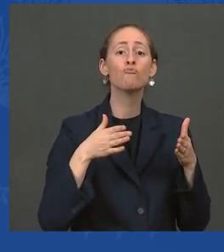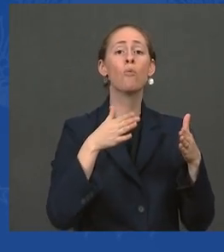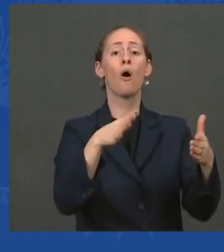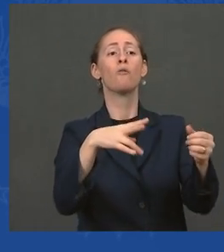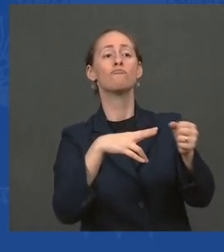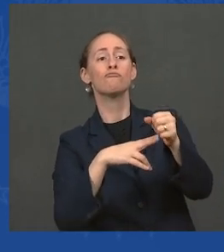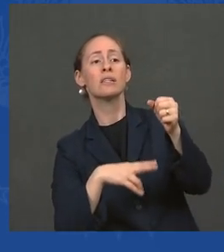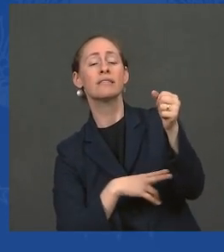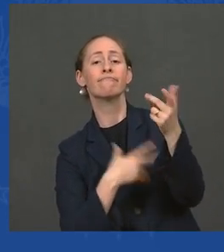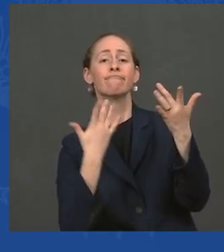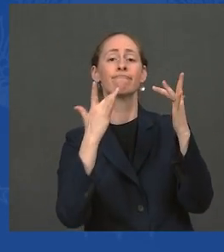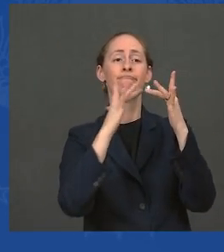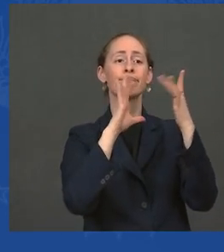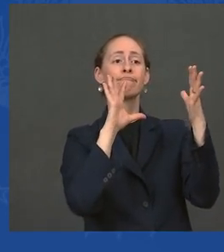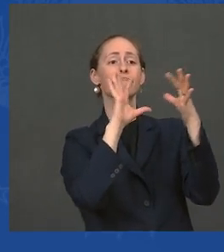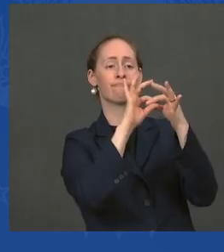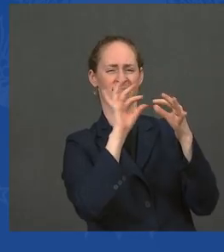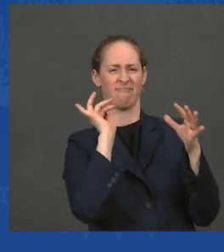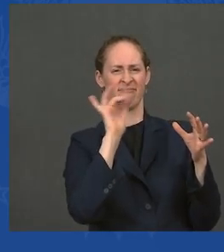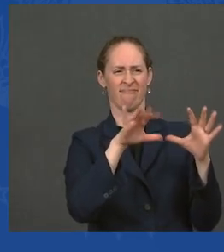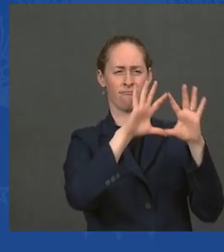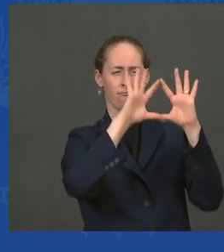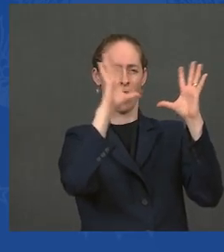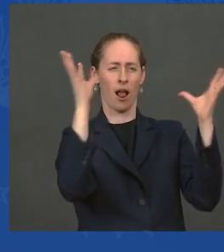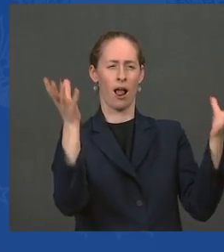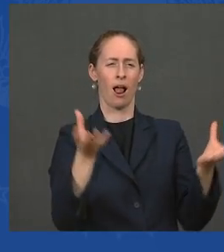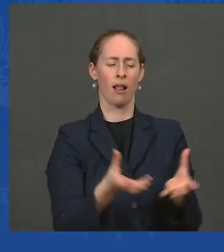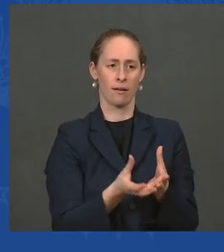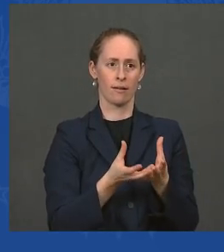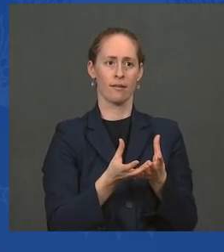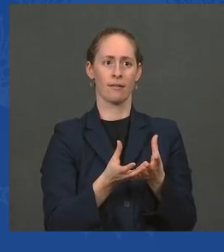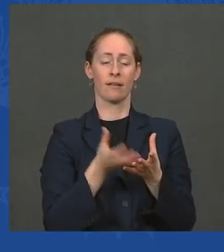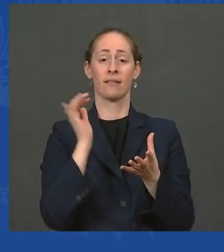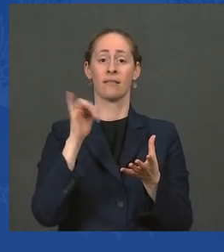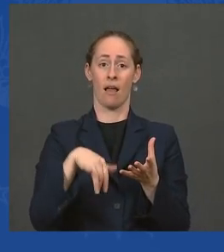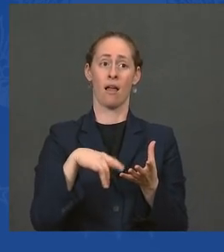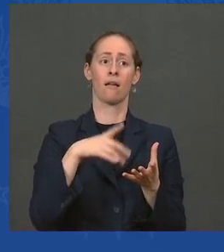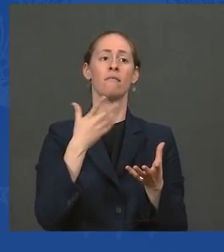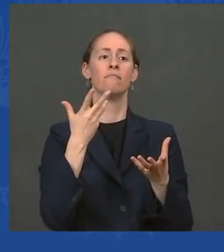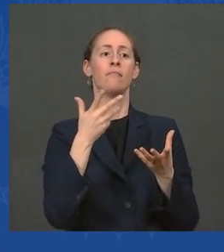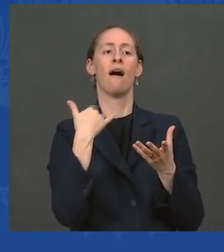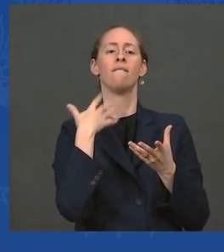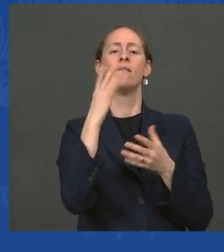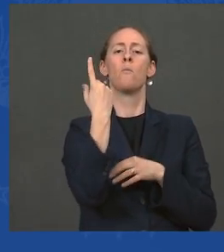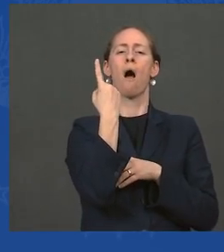they represent less than one half of 1 percent of our economic growth each year -- less than one half of 1 percent.